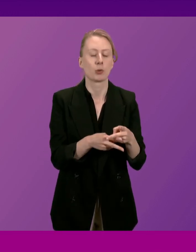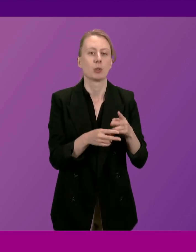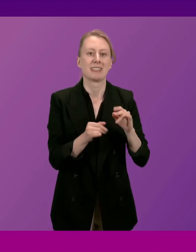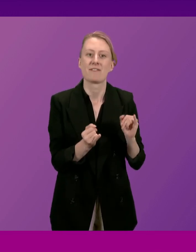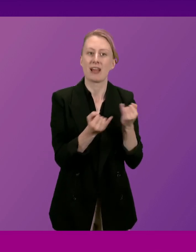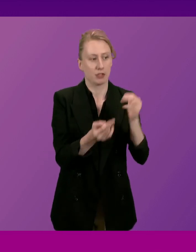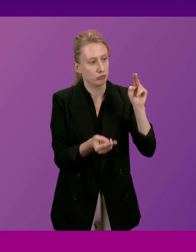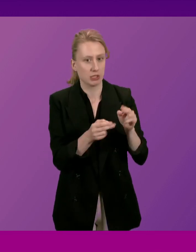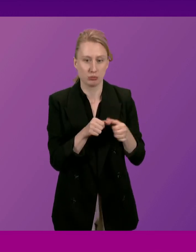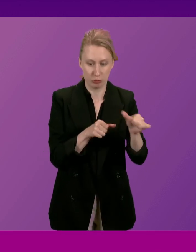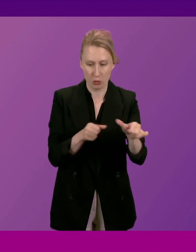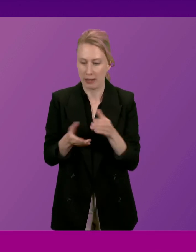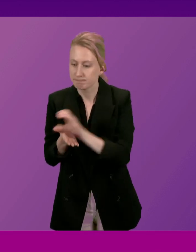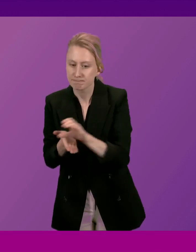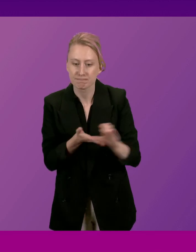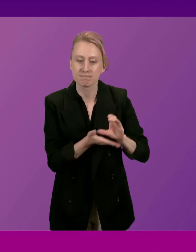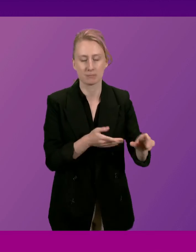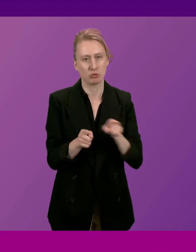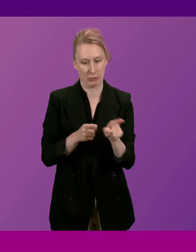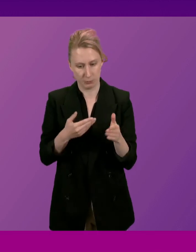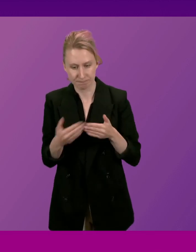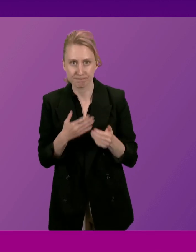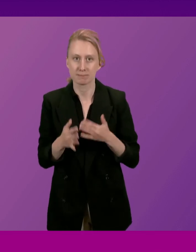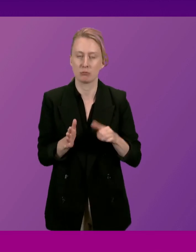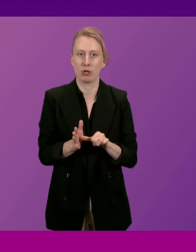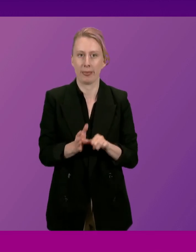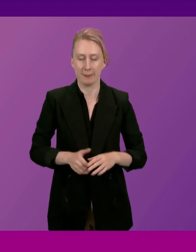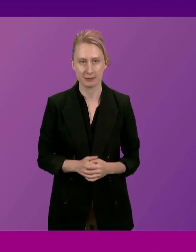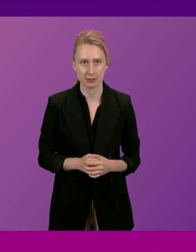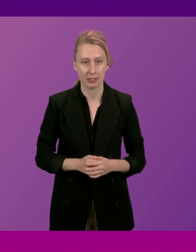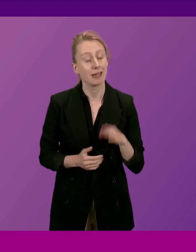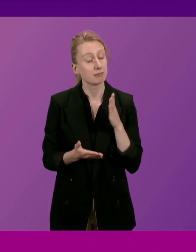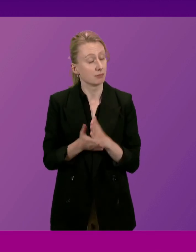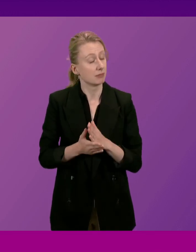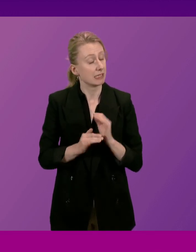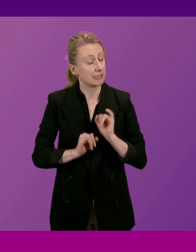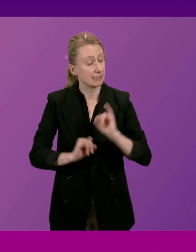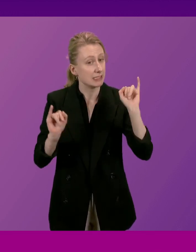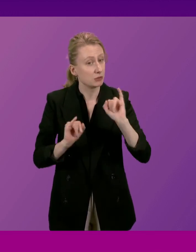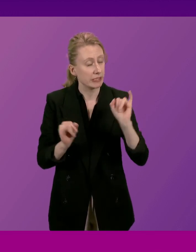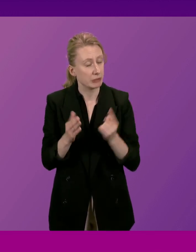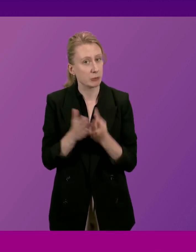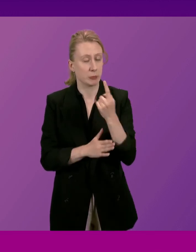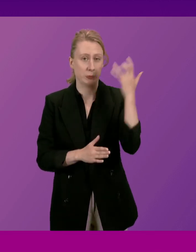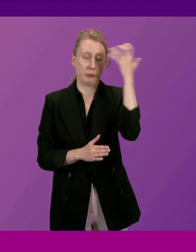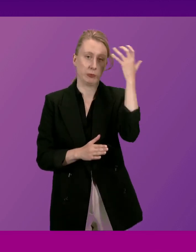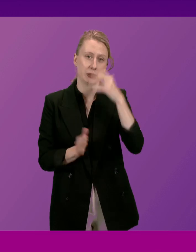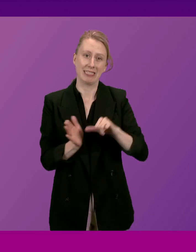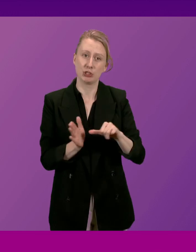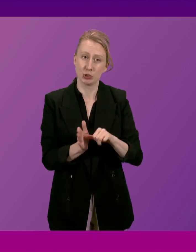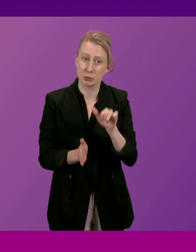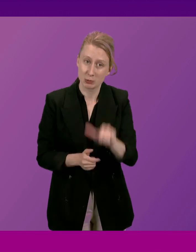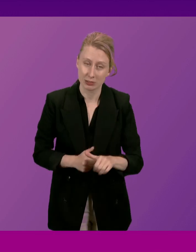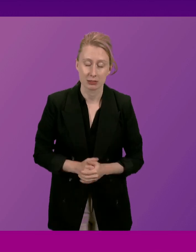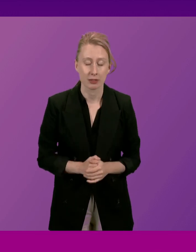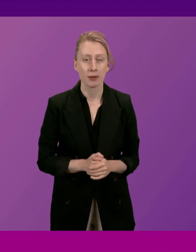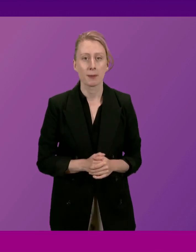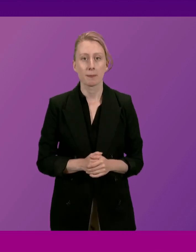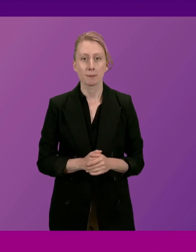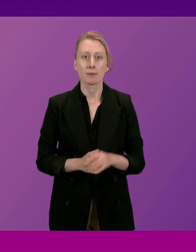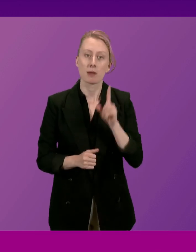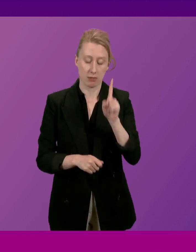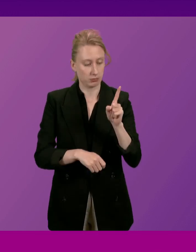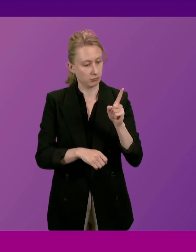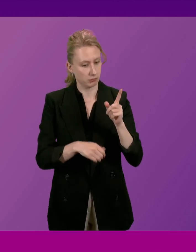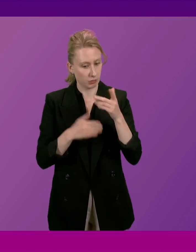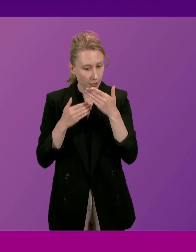those issues. They are serious and significant issues, but, in the longer term, there has been